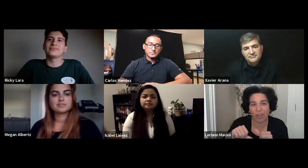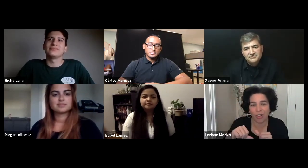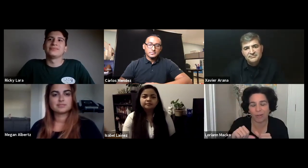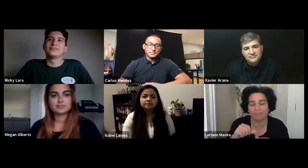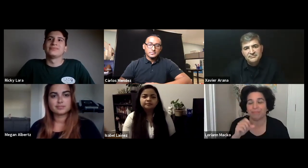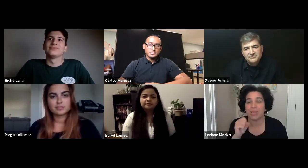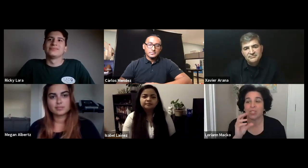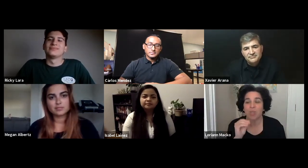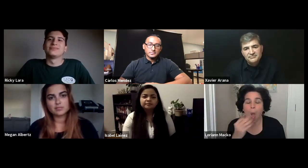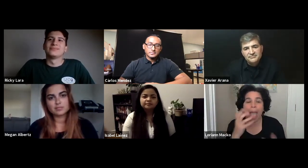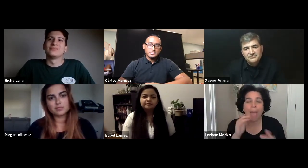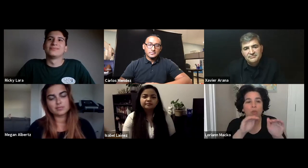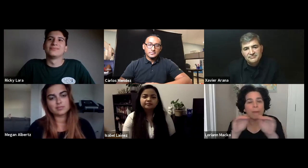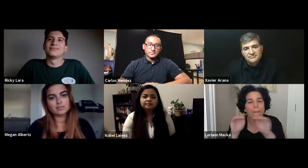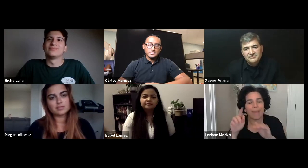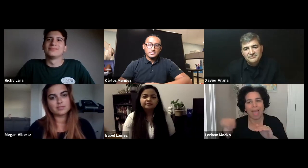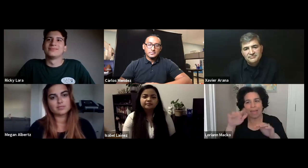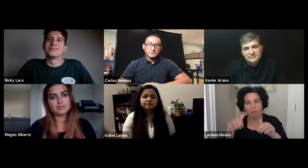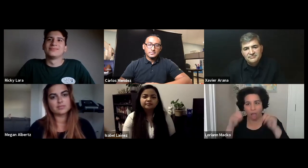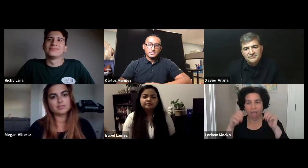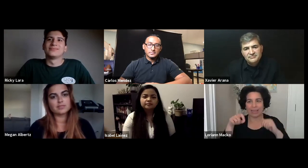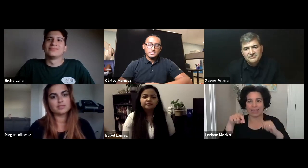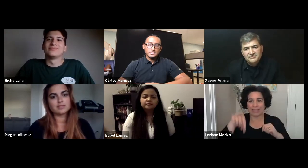and really get to know each other.